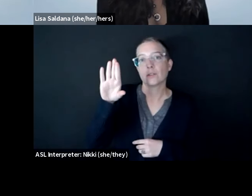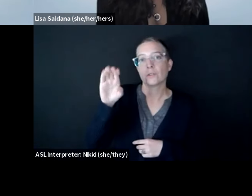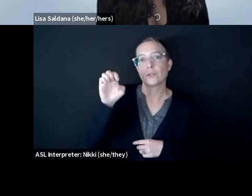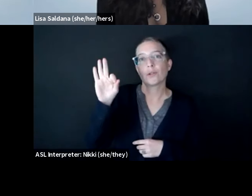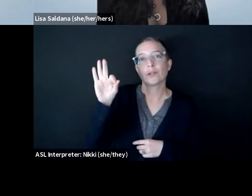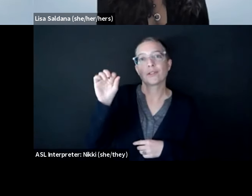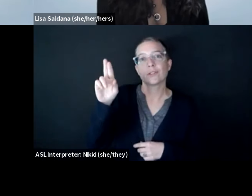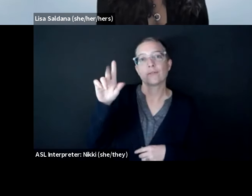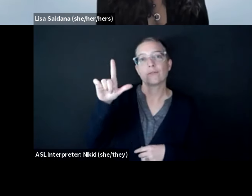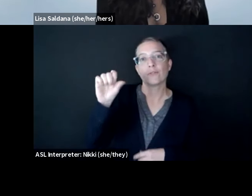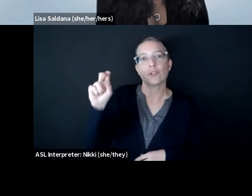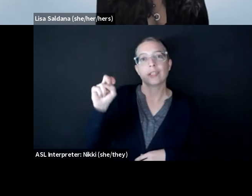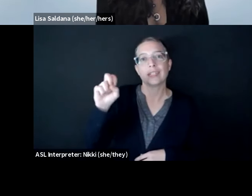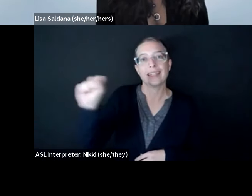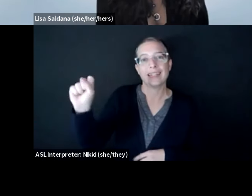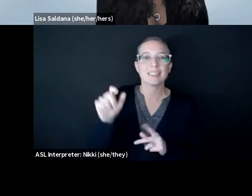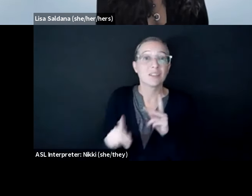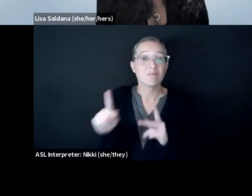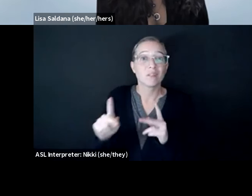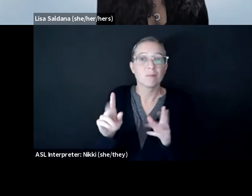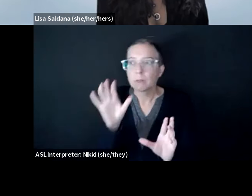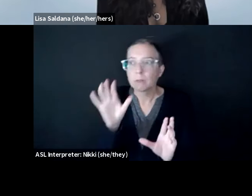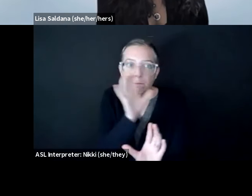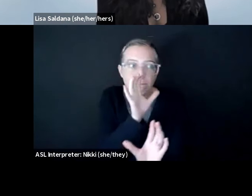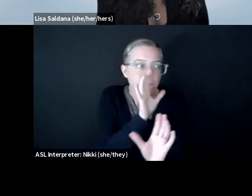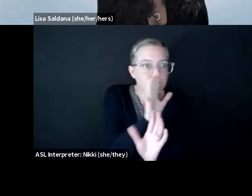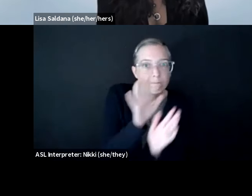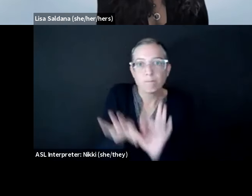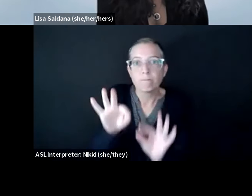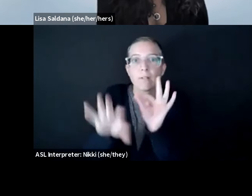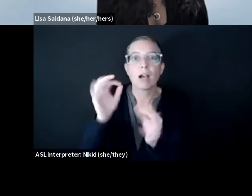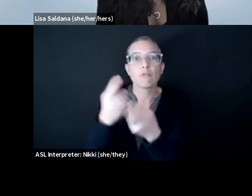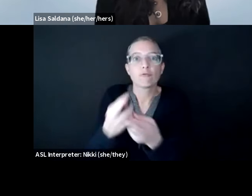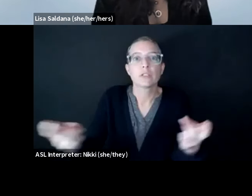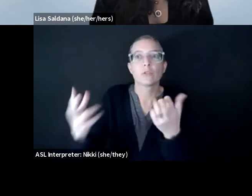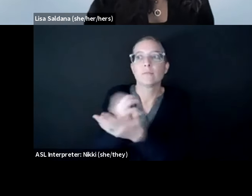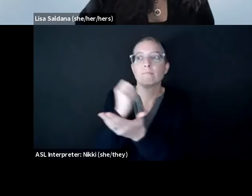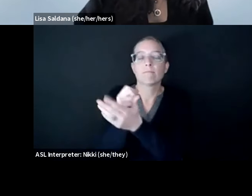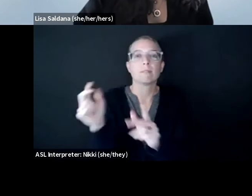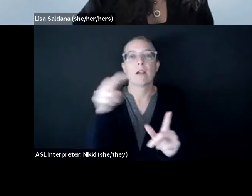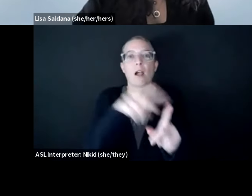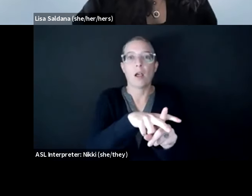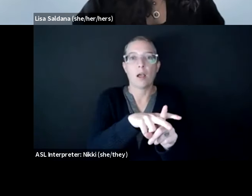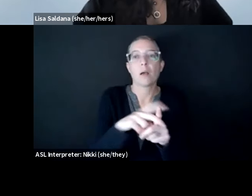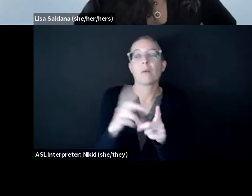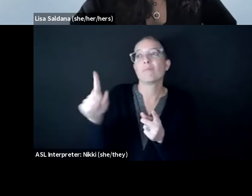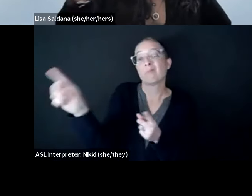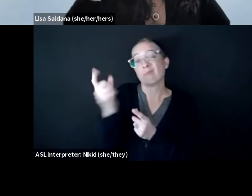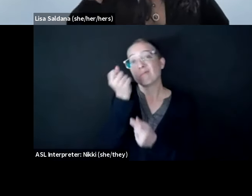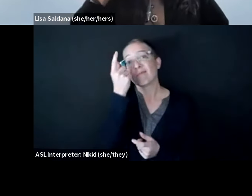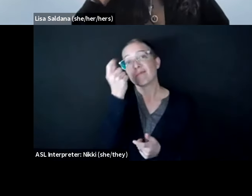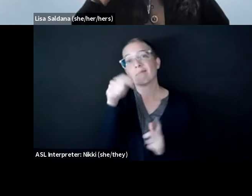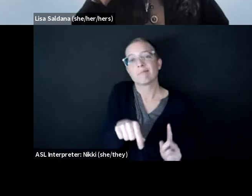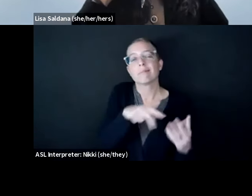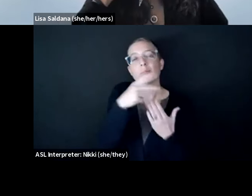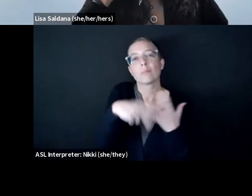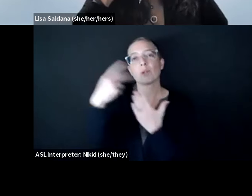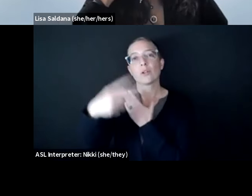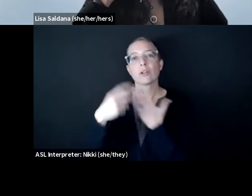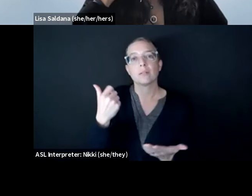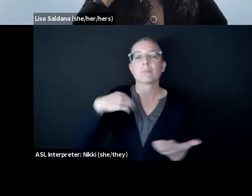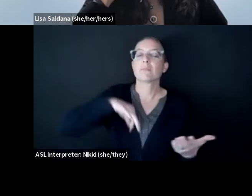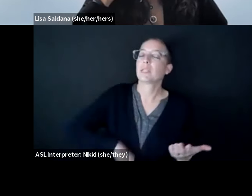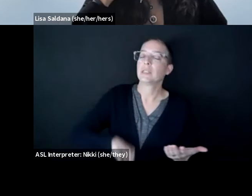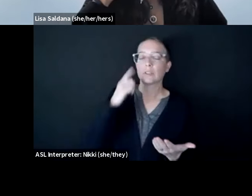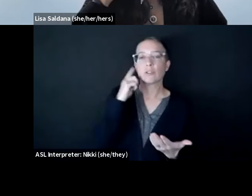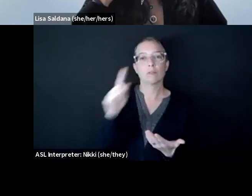Kris Krasnowski: A real passion and recognition for how critical these programs can be the health and wealth well being of the older adults in their communities that they serve.